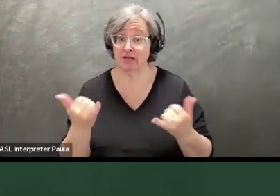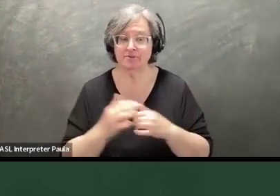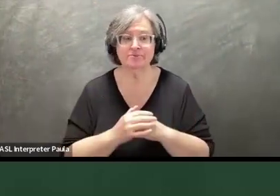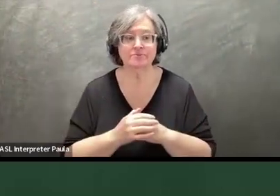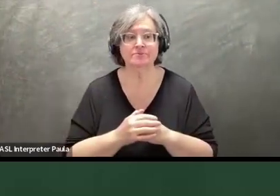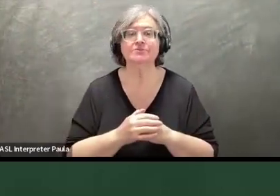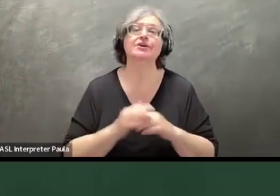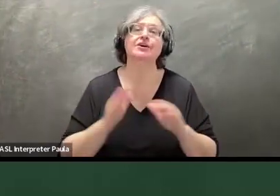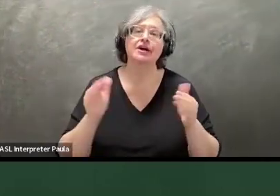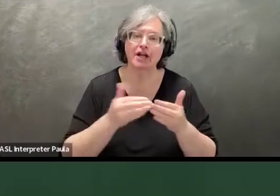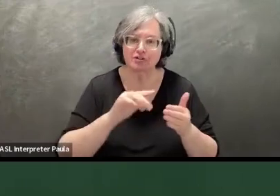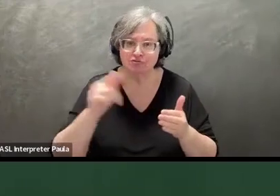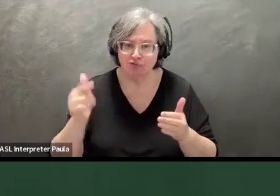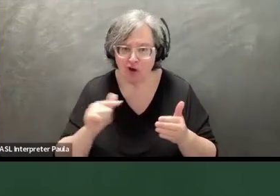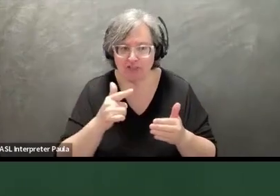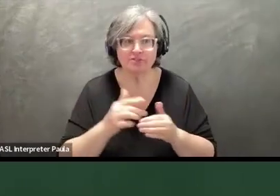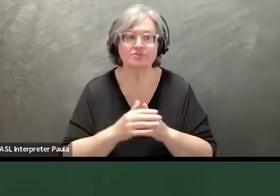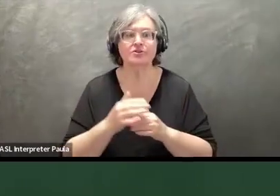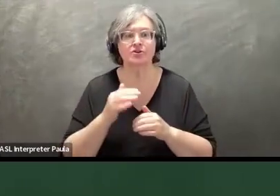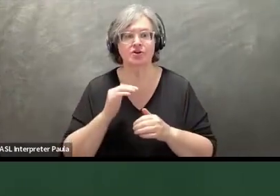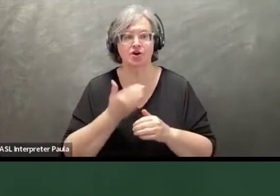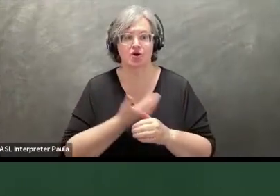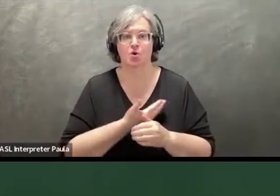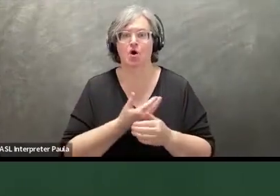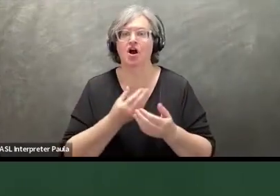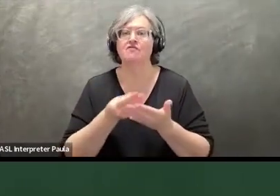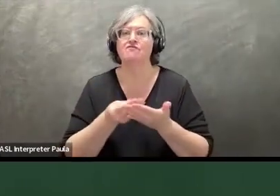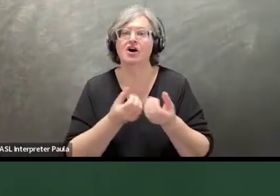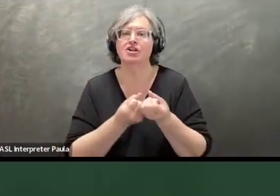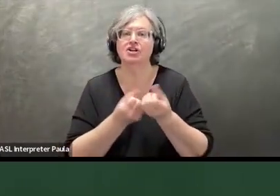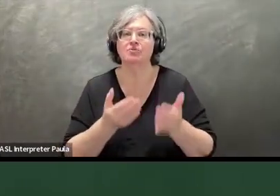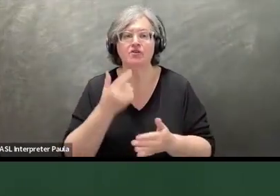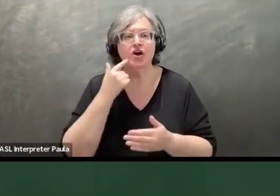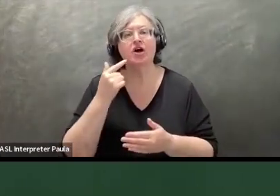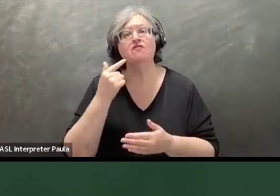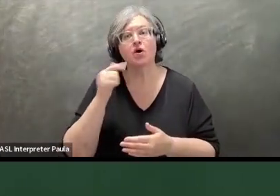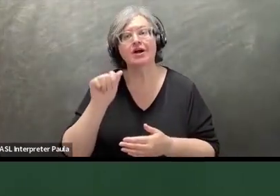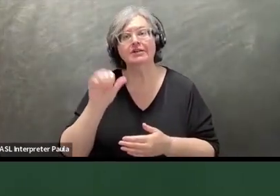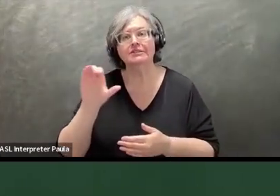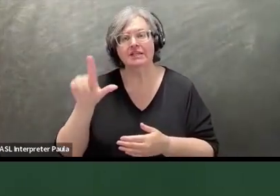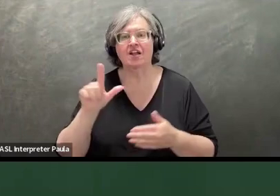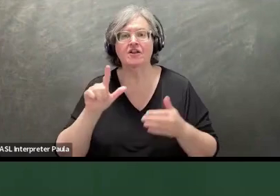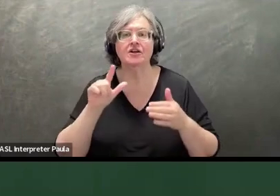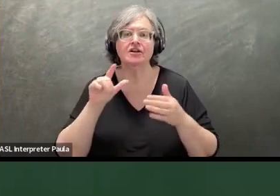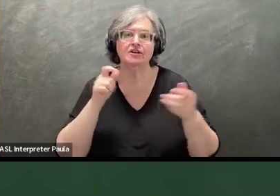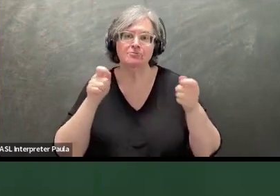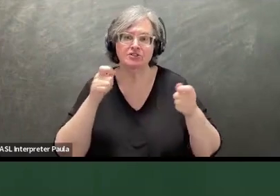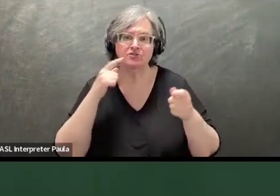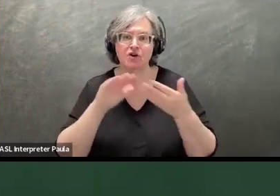introductions from our funder, the Administration for Community Living, and our team will provide you with a project